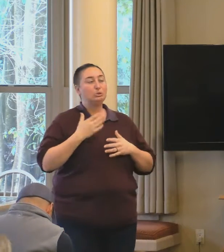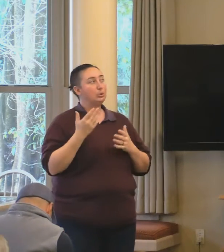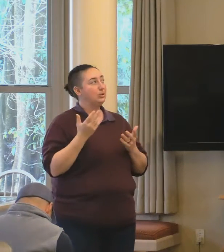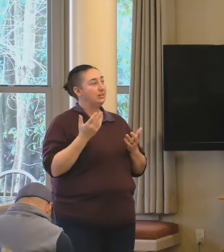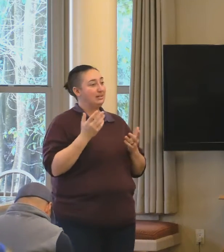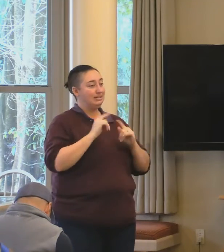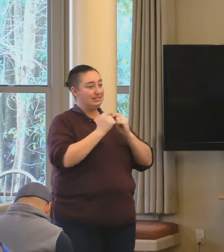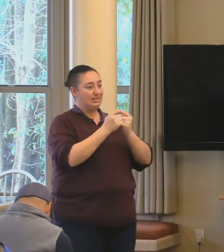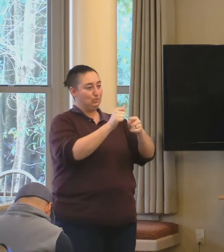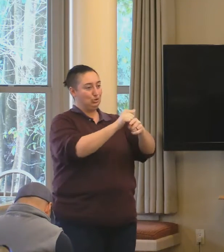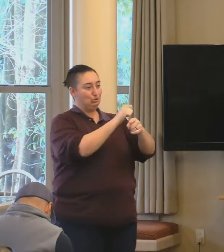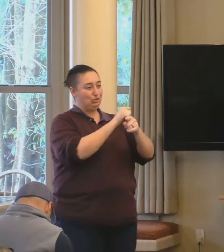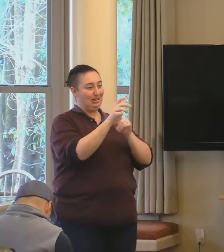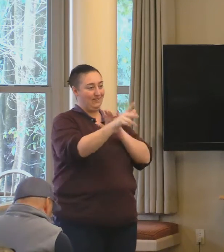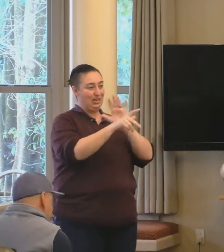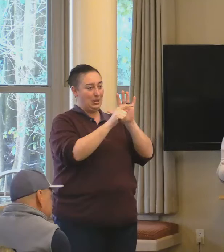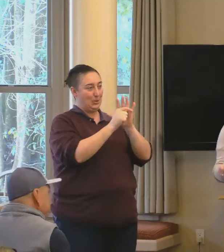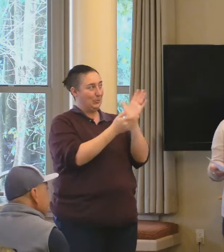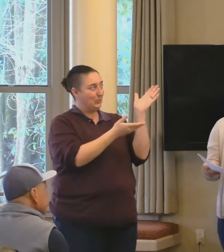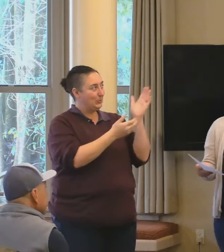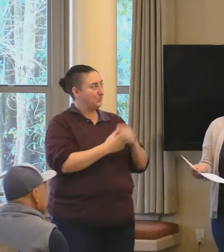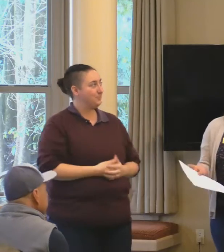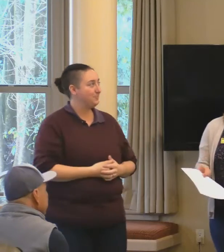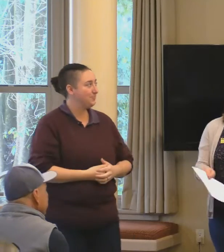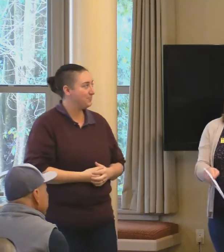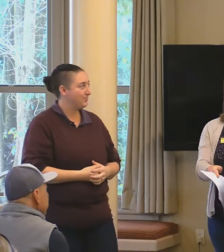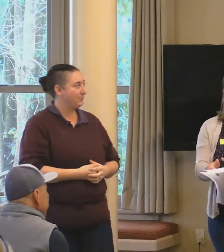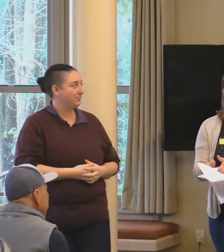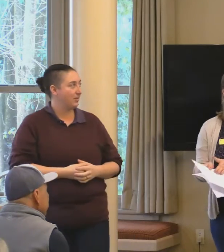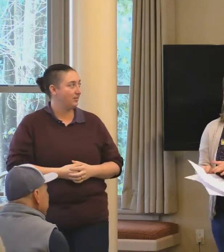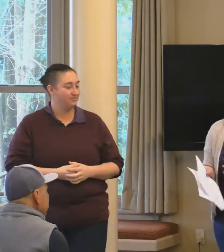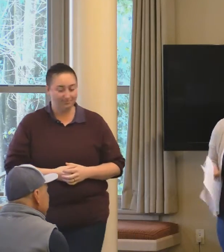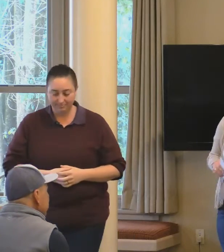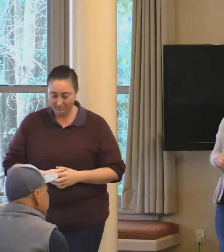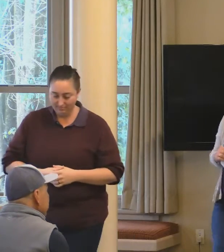little bit and please enjoy their team training video.